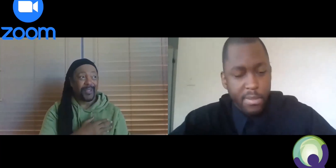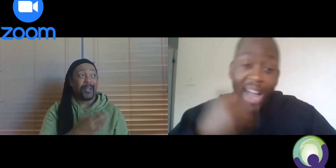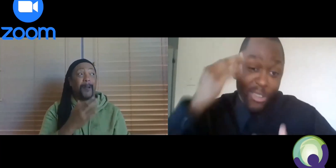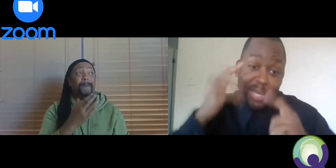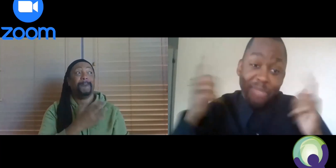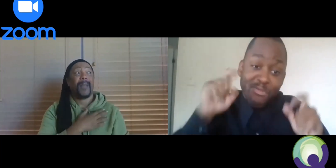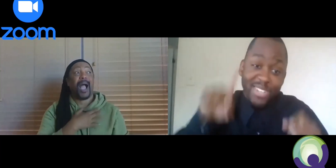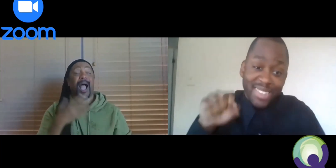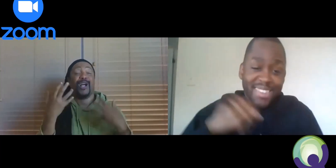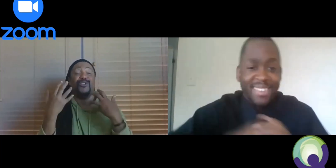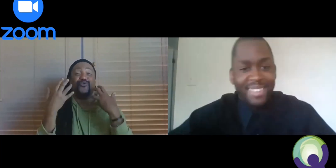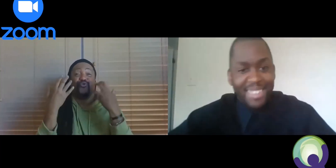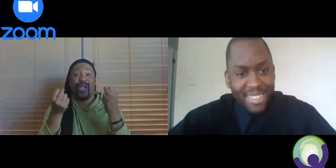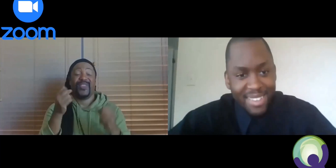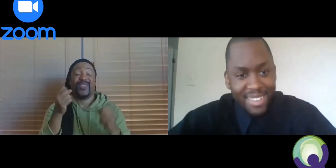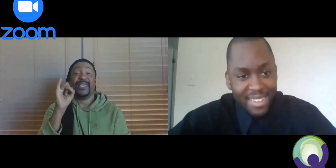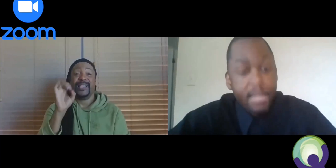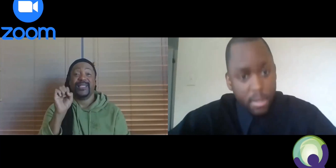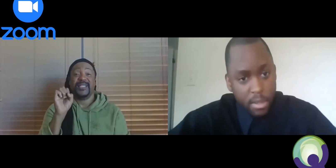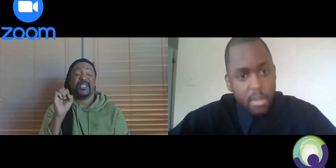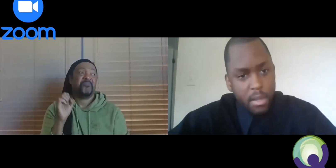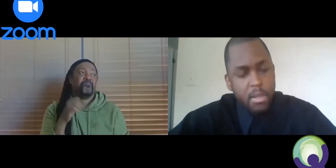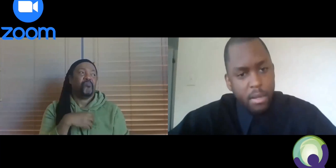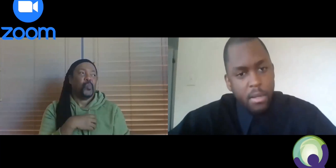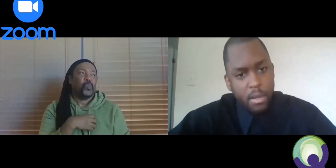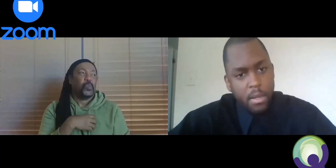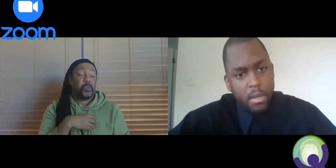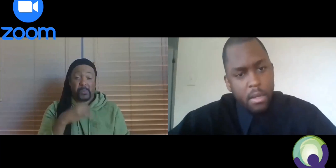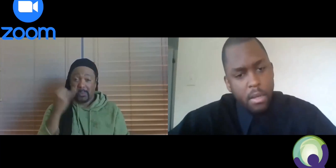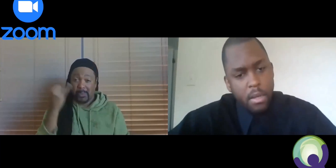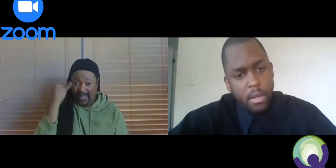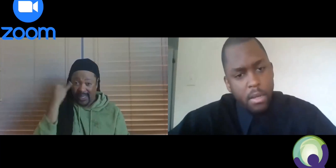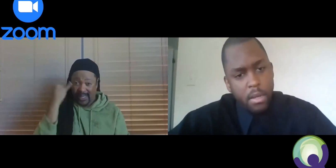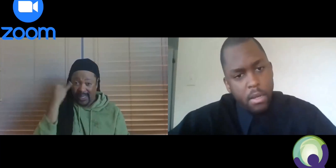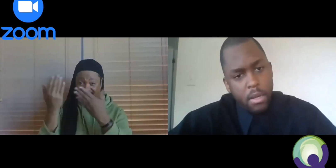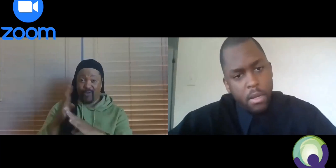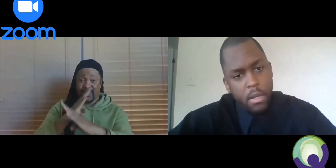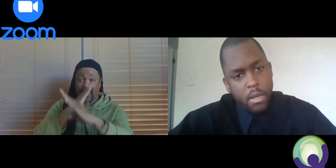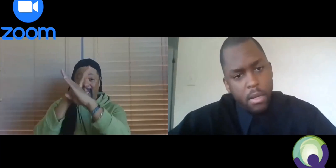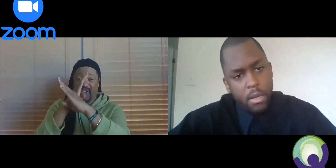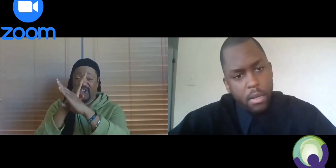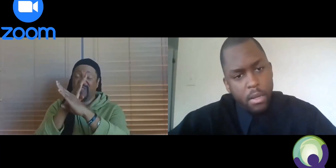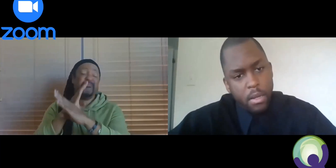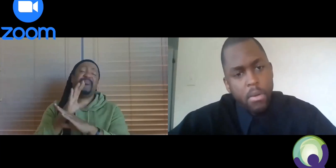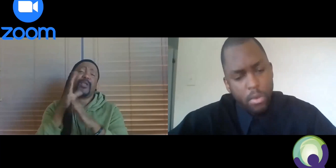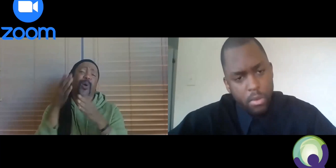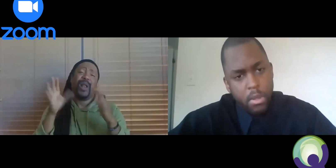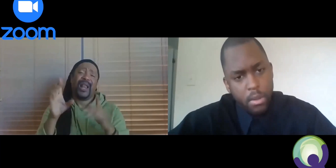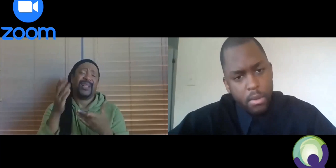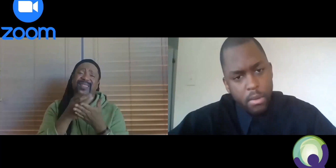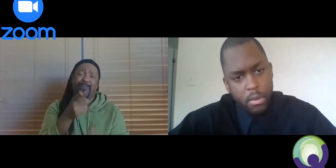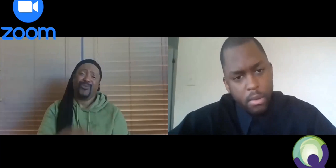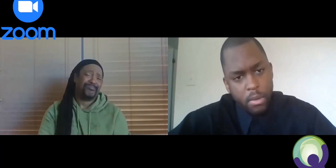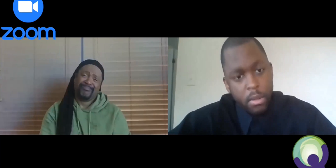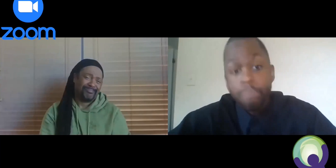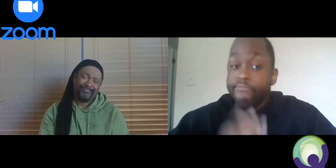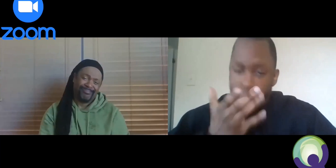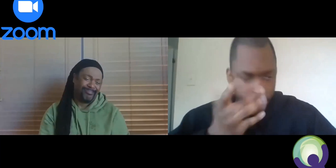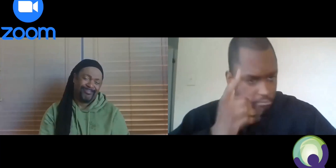Fred: My strength is that if there is any barriers, don’t let it stop you.